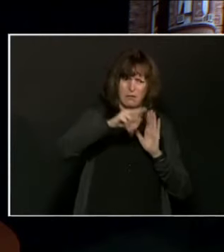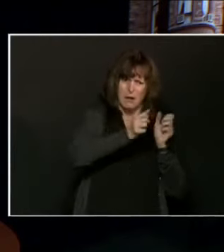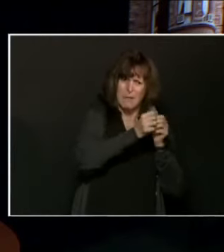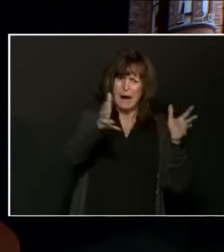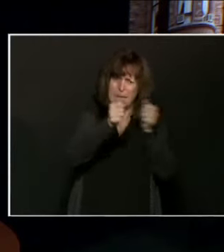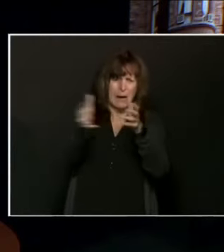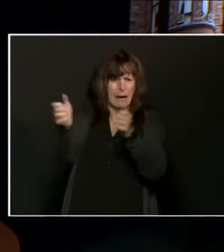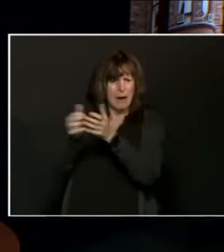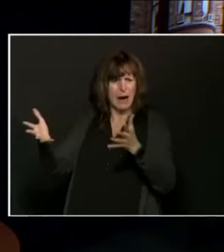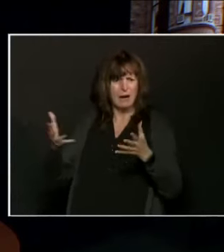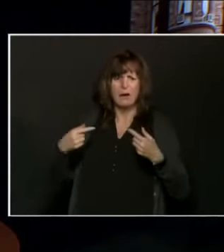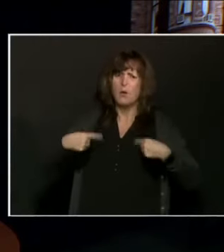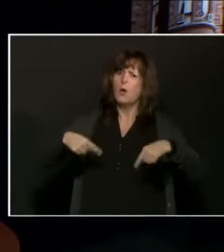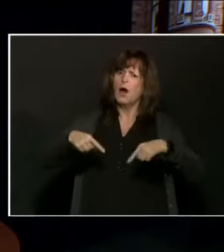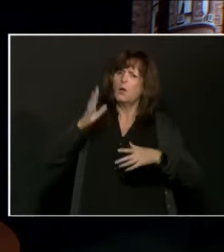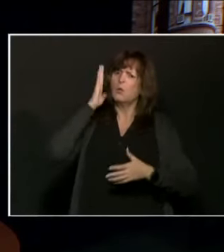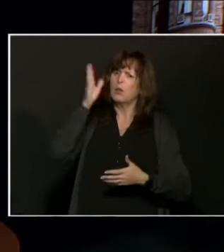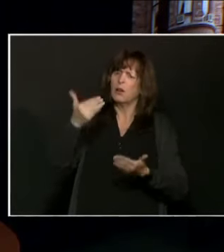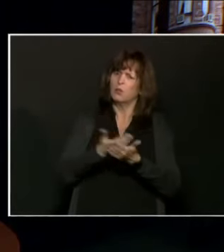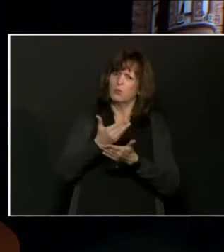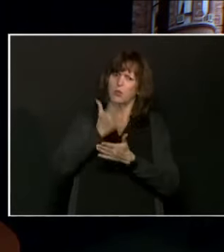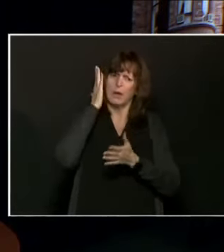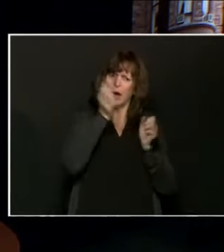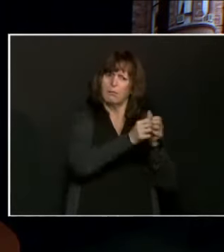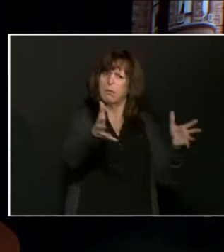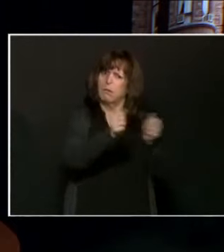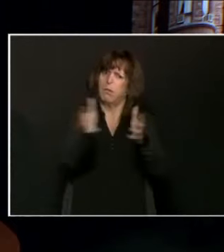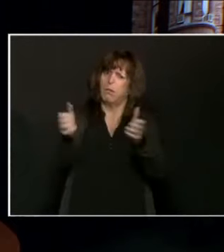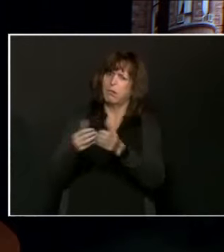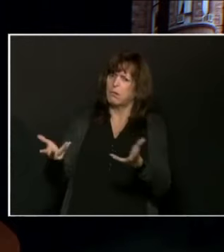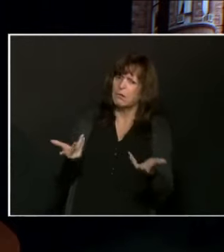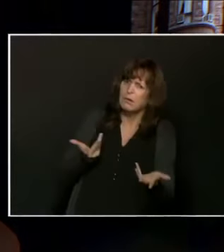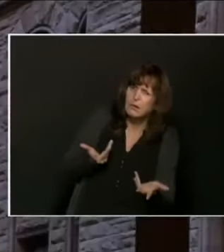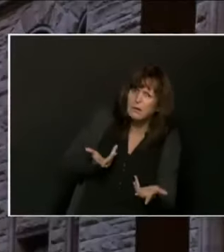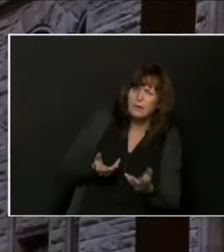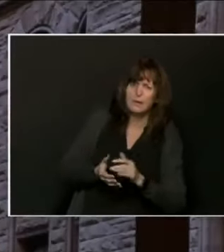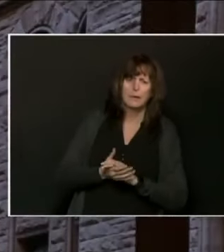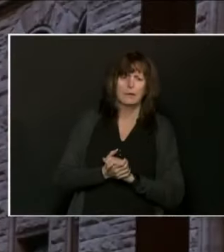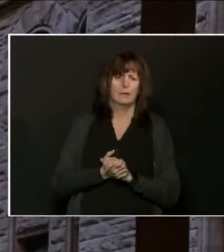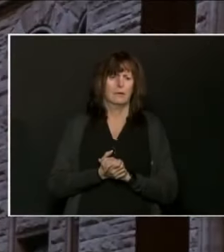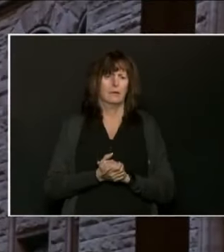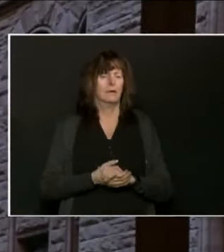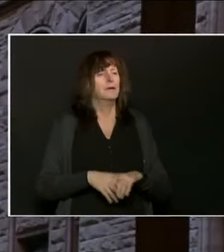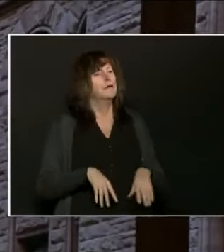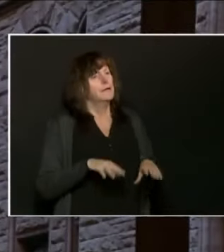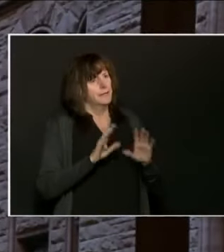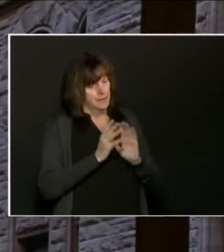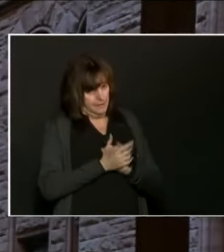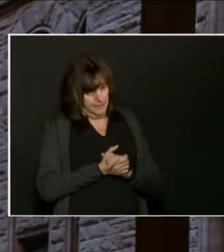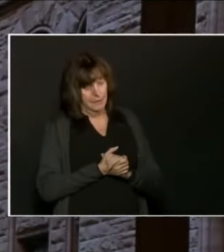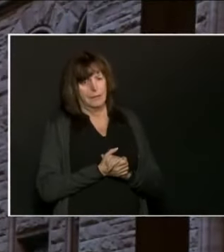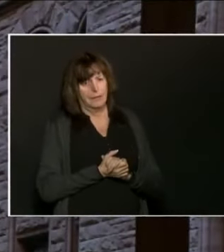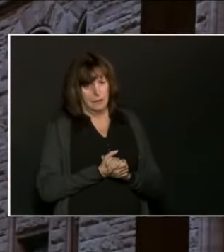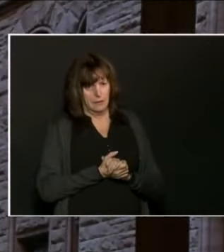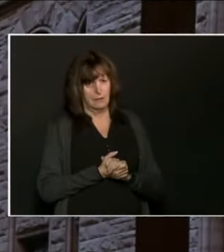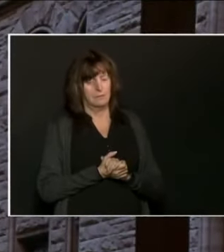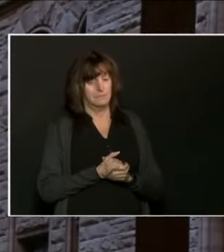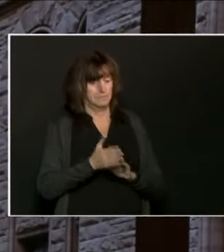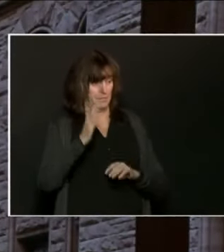FURTHER 776 NEW BEDS.